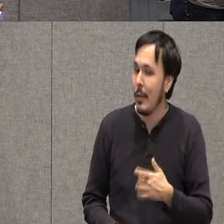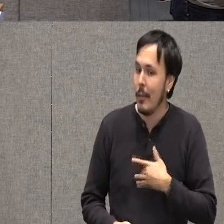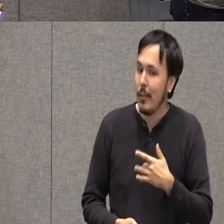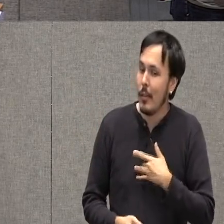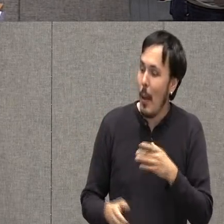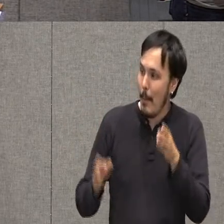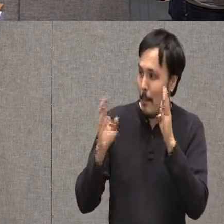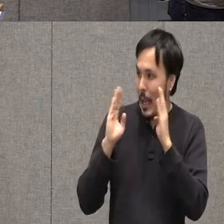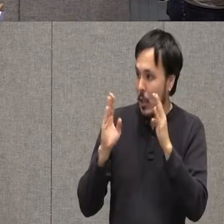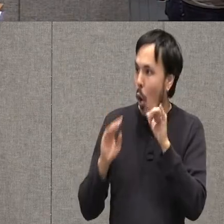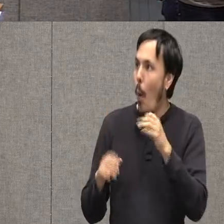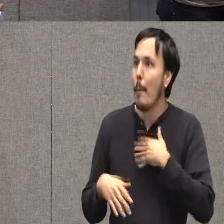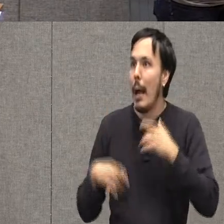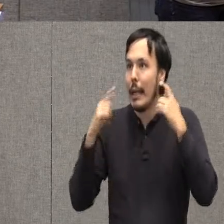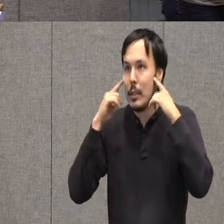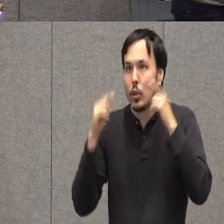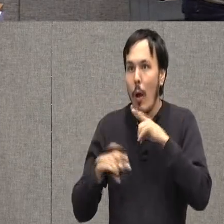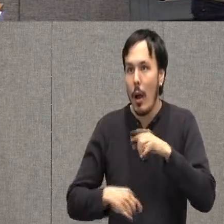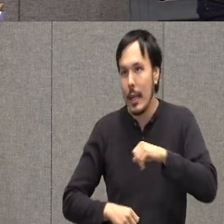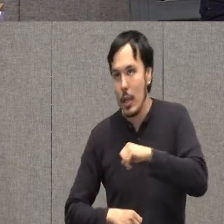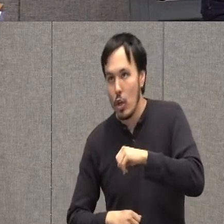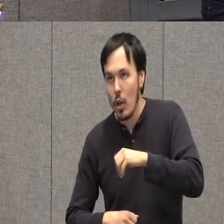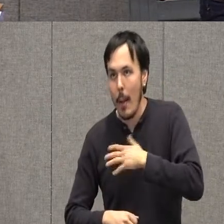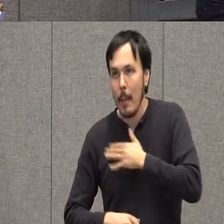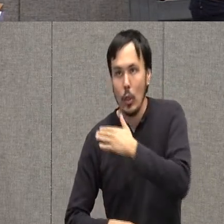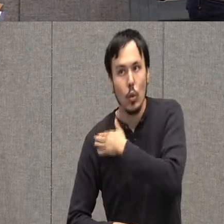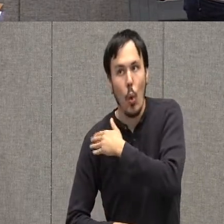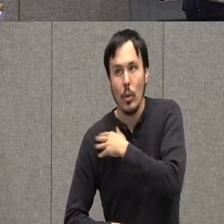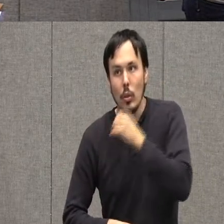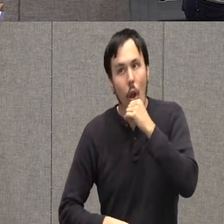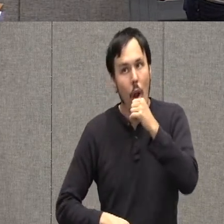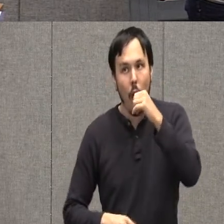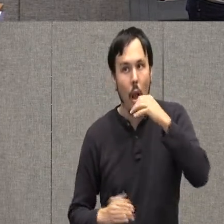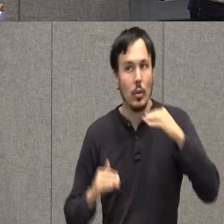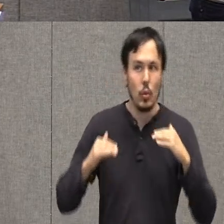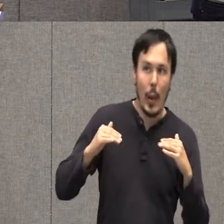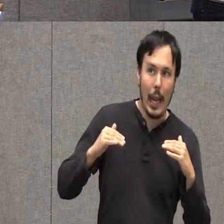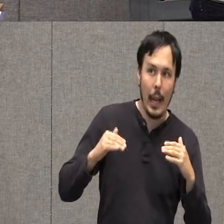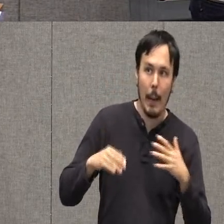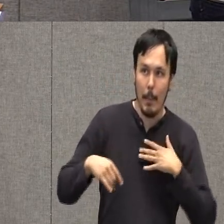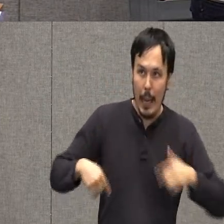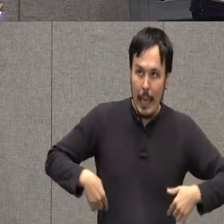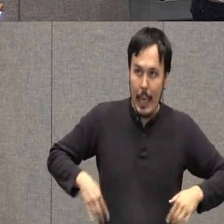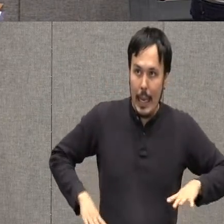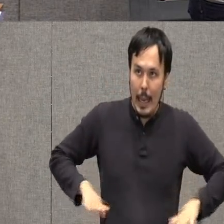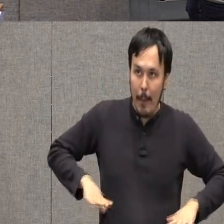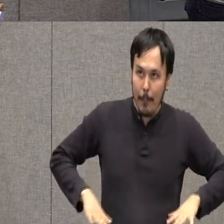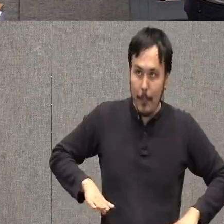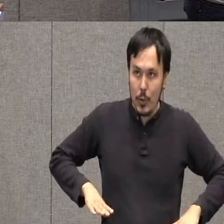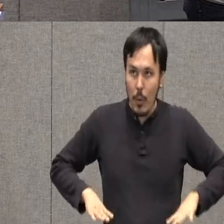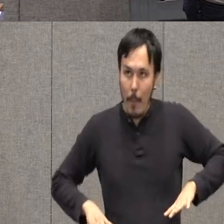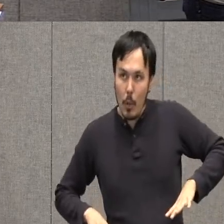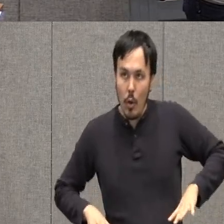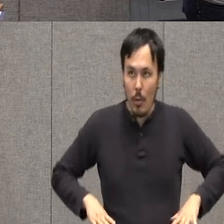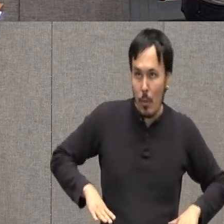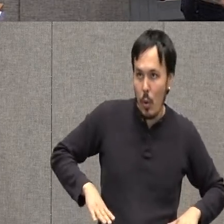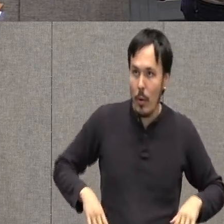Okay, my ears are here. My shoulders aren't straight, my hips are. You feel the motion. Exactly.